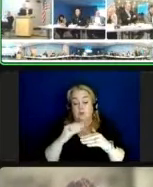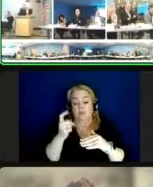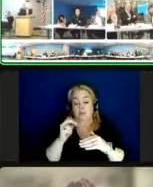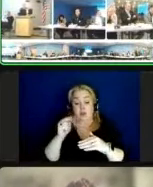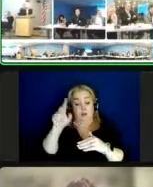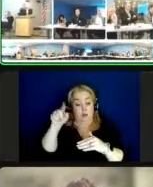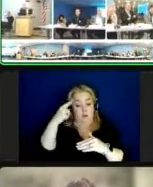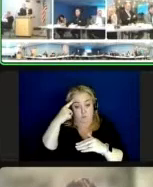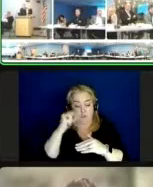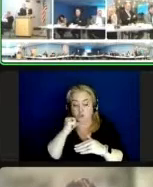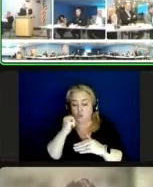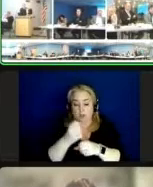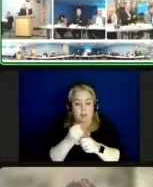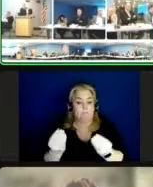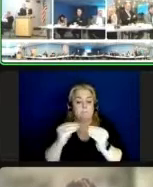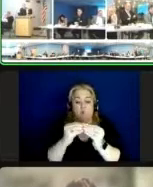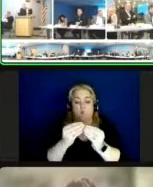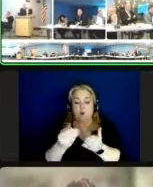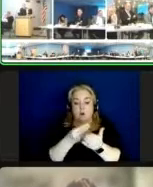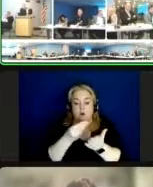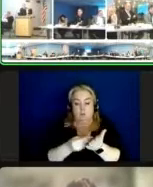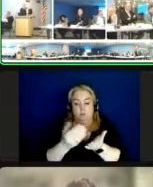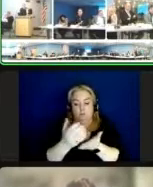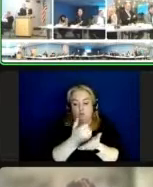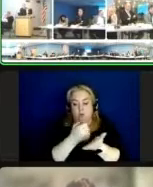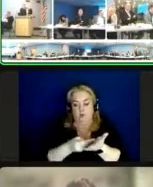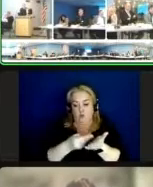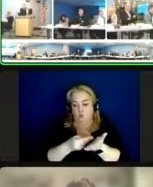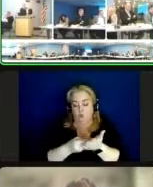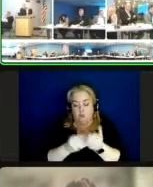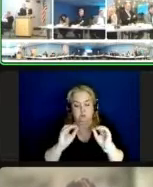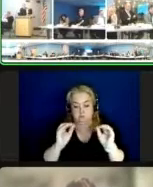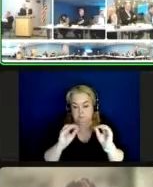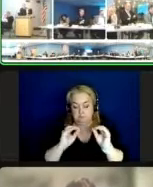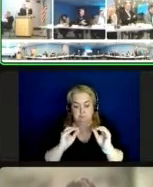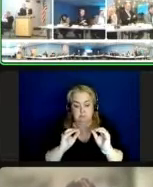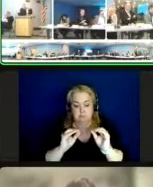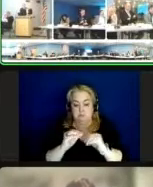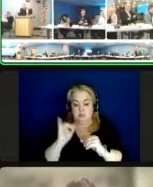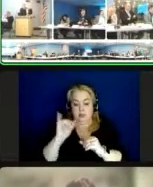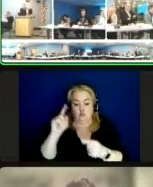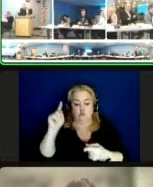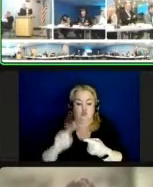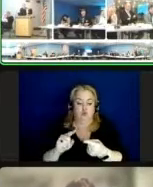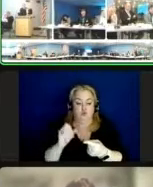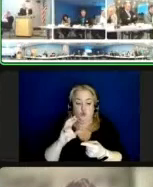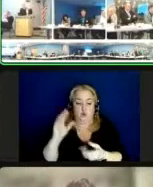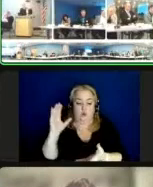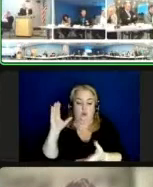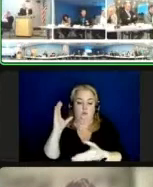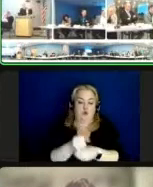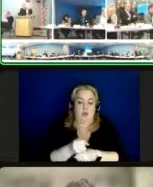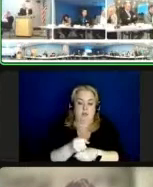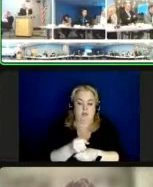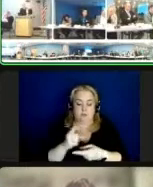GIVEN PROPERTY WAS THE TOTAL PROPERTY TAX HITS THE LIMIT SET